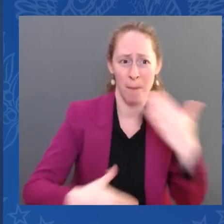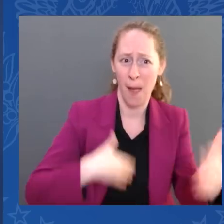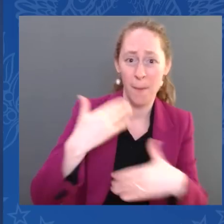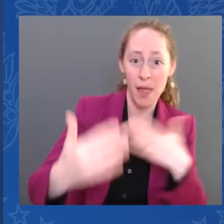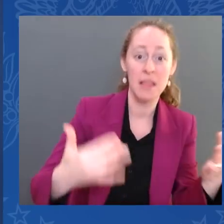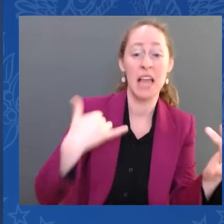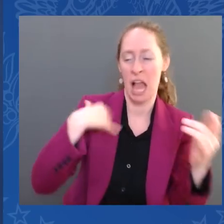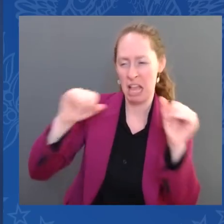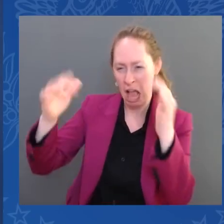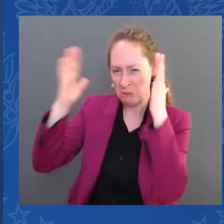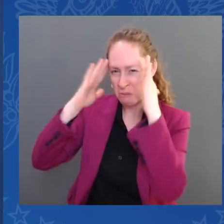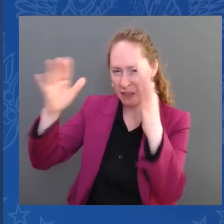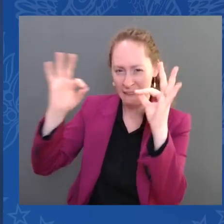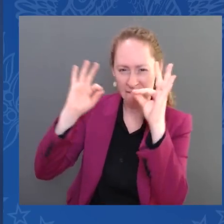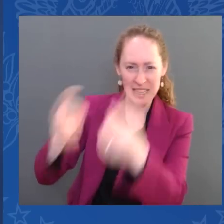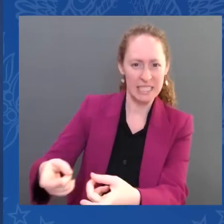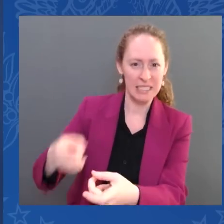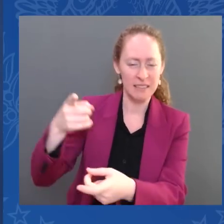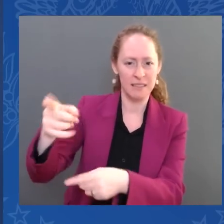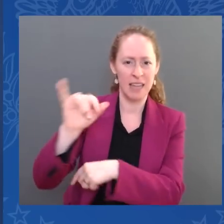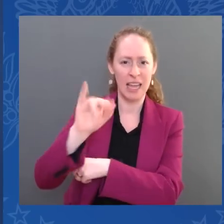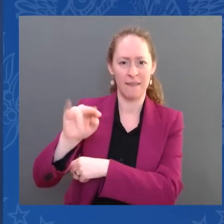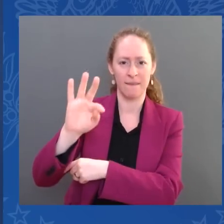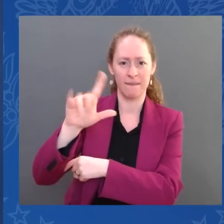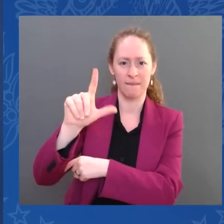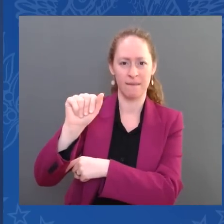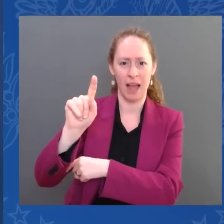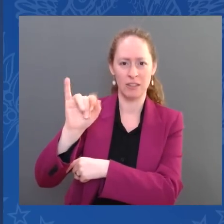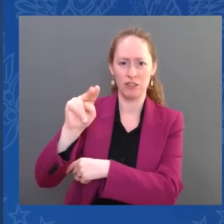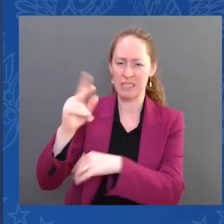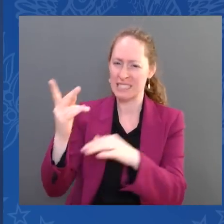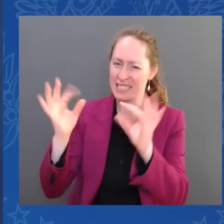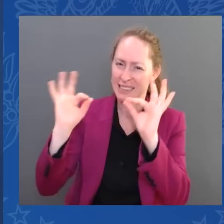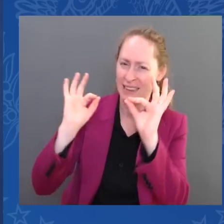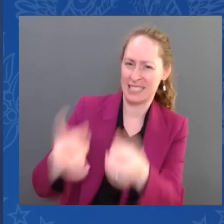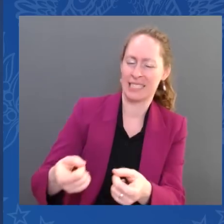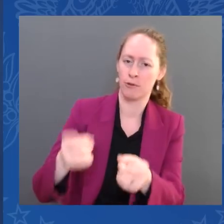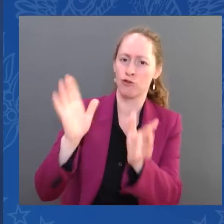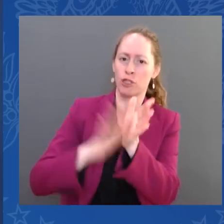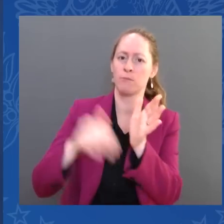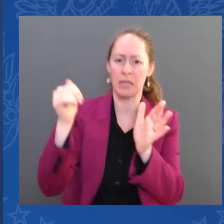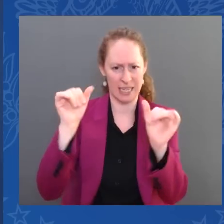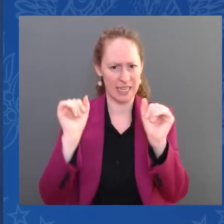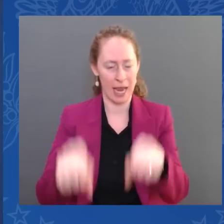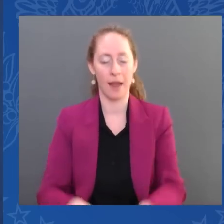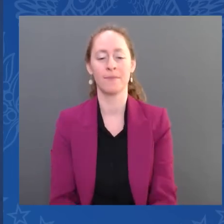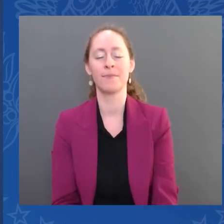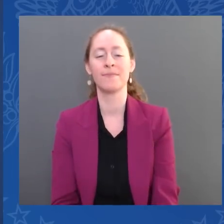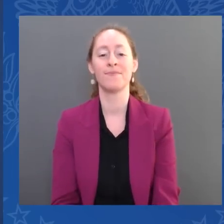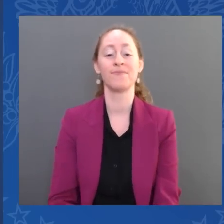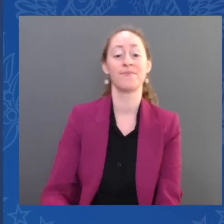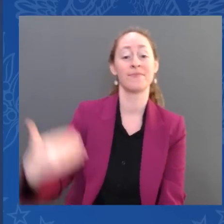On Tuesday, I spoke about one element of my inflation plan: giving the Federal Reserve the space they need to operate.